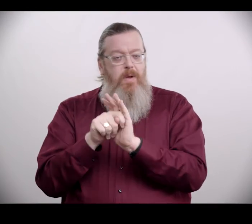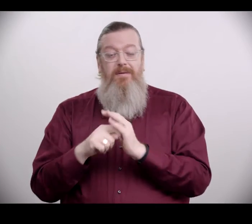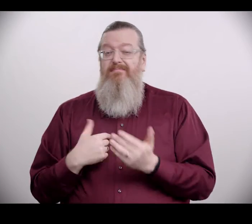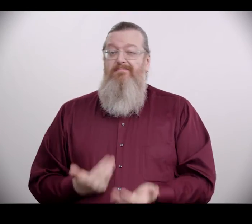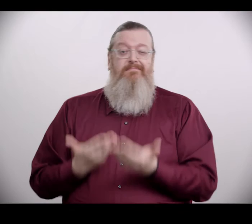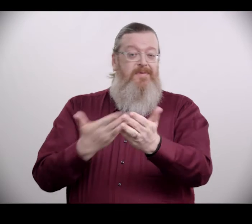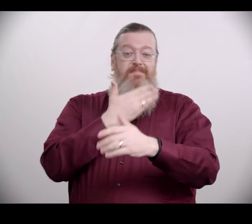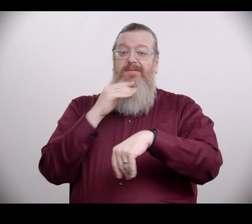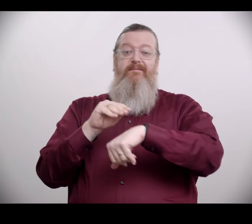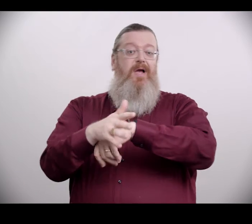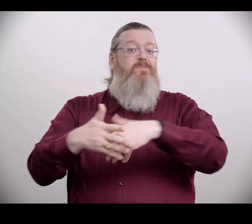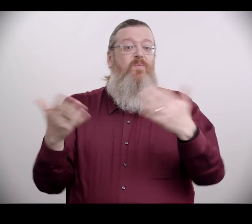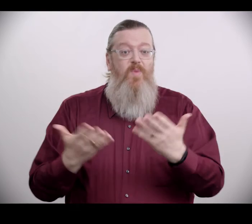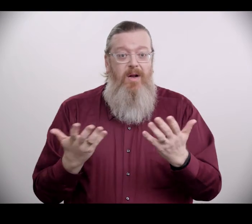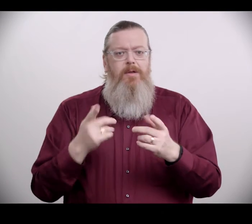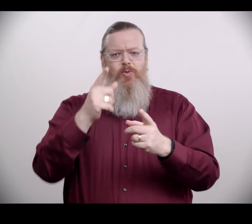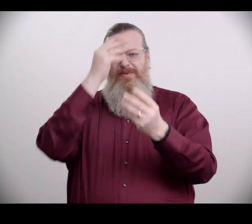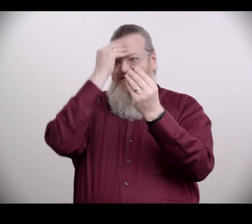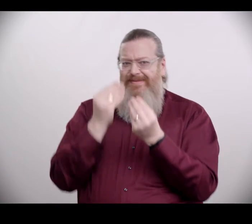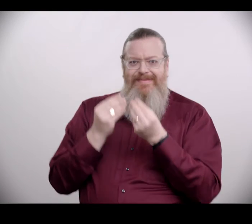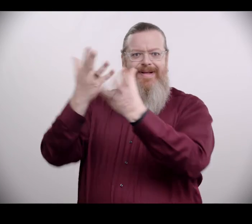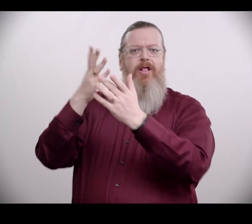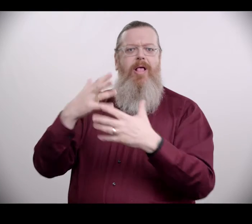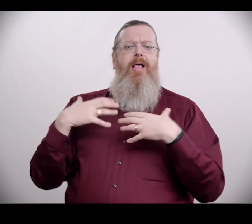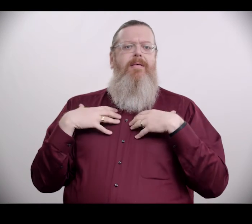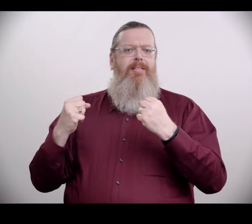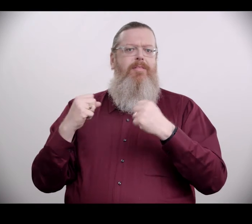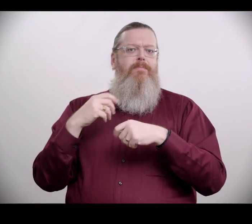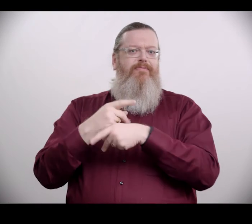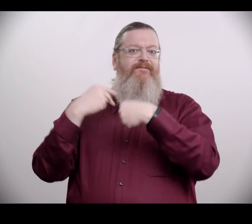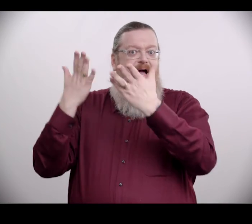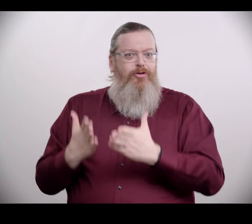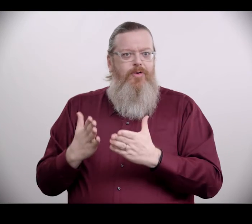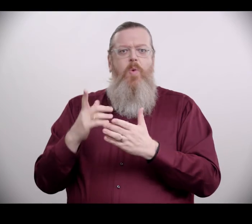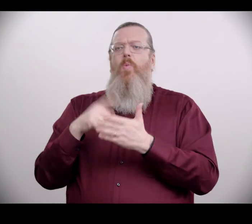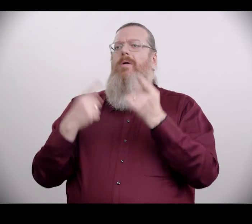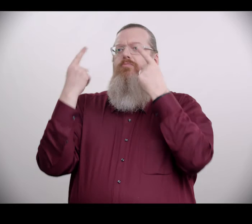is – for you to tell your provider what works best for you.